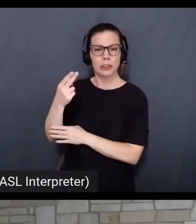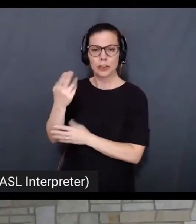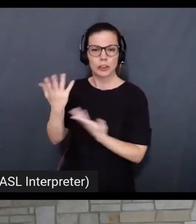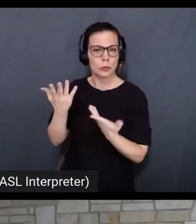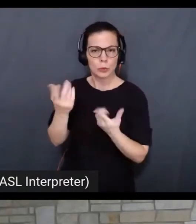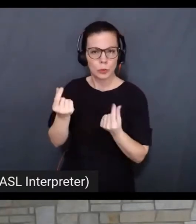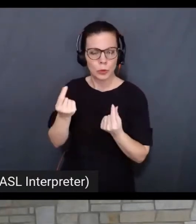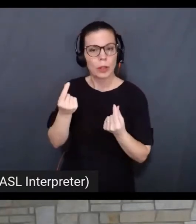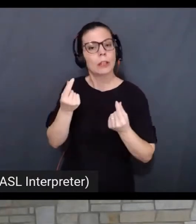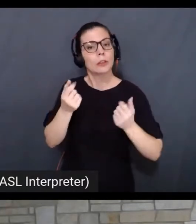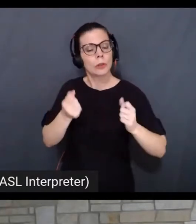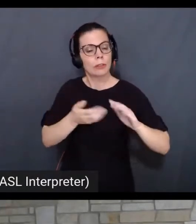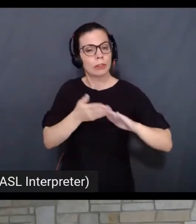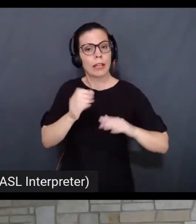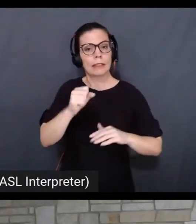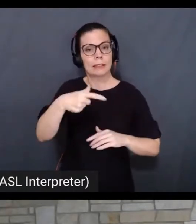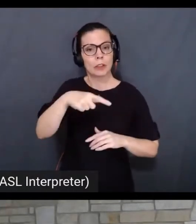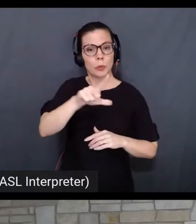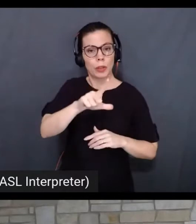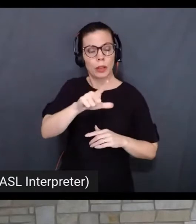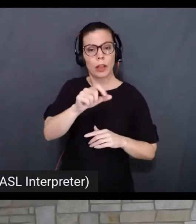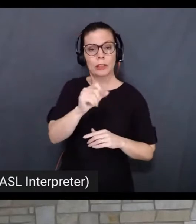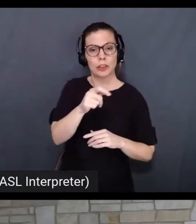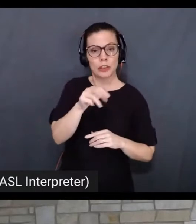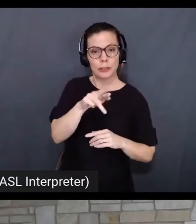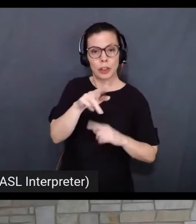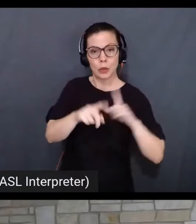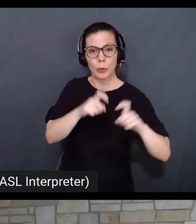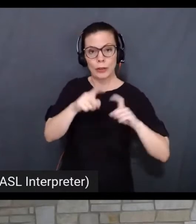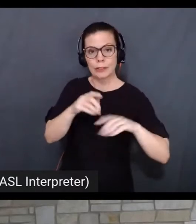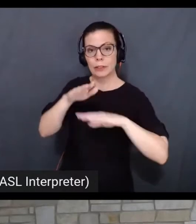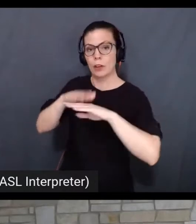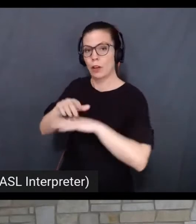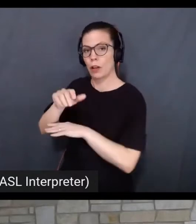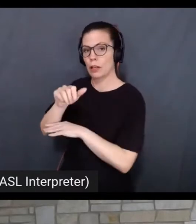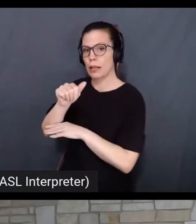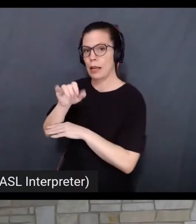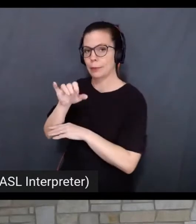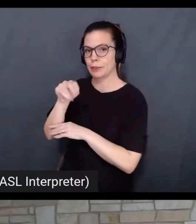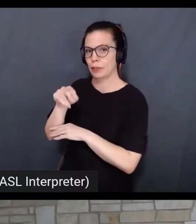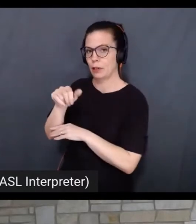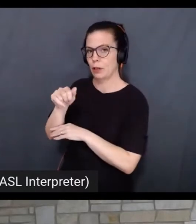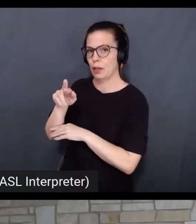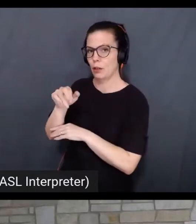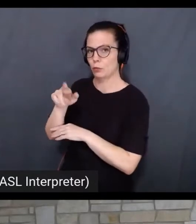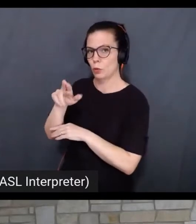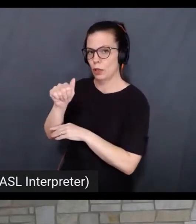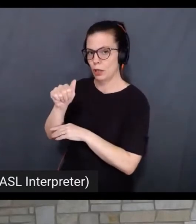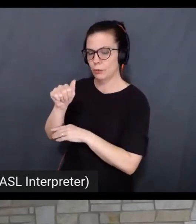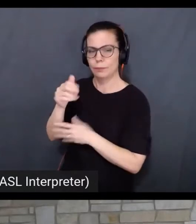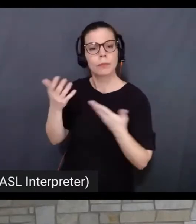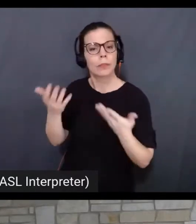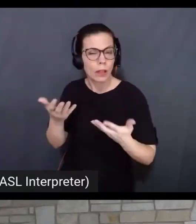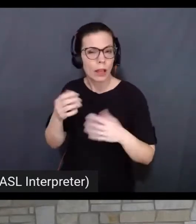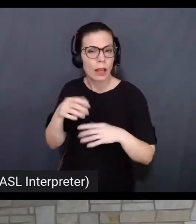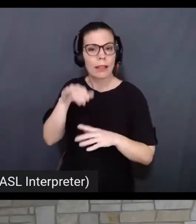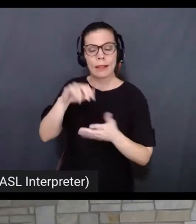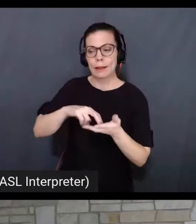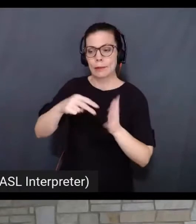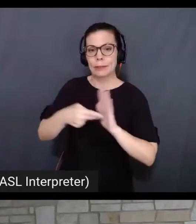SQL Server queries on Amazon Aurora, right? Now, what that's gonna let you do is basically have a much, much shorter path